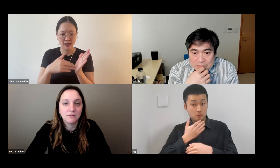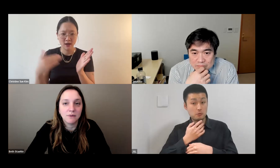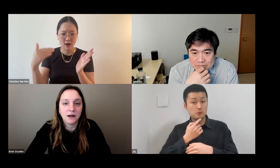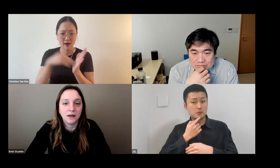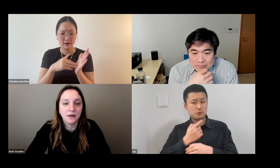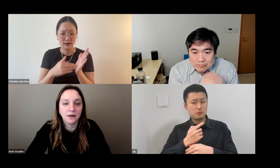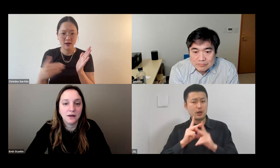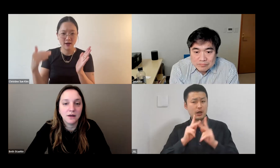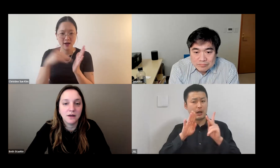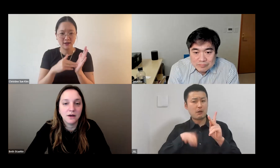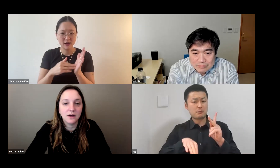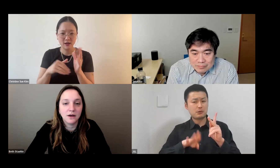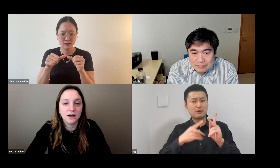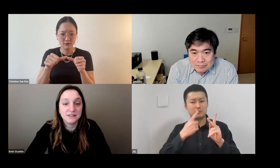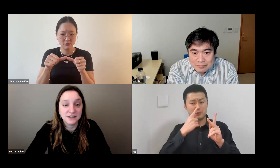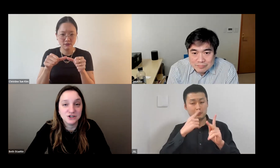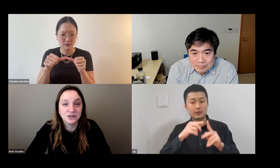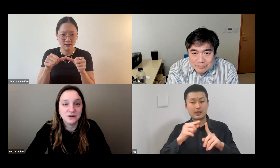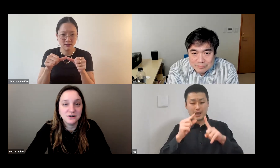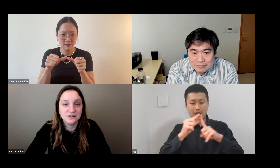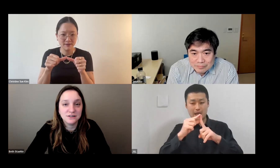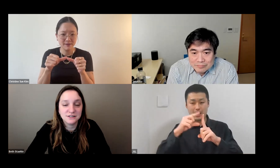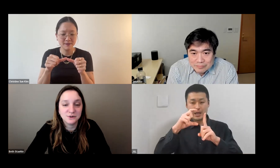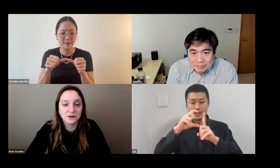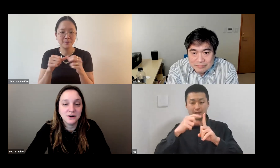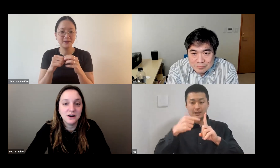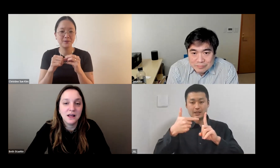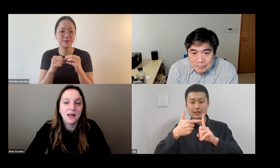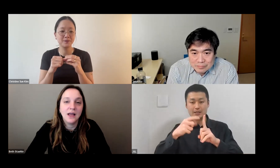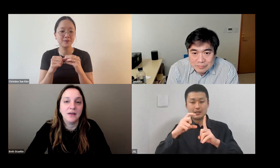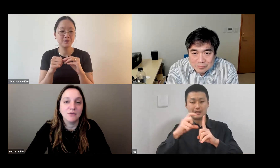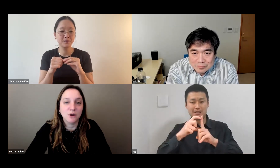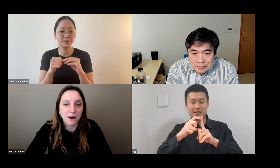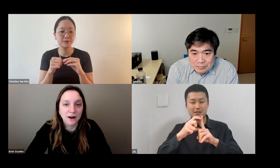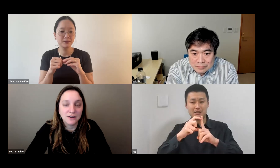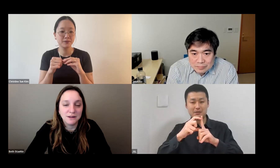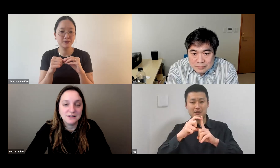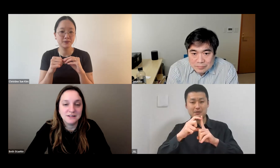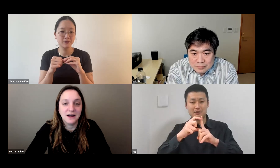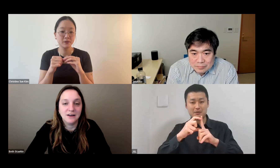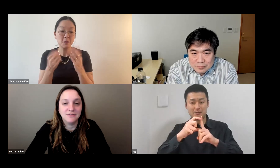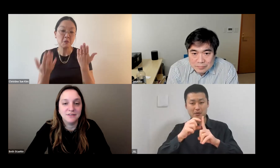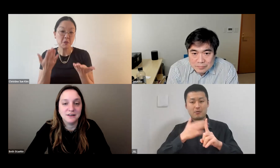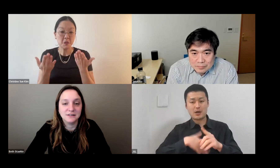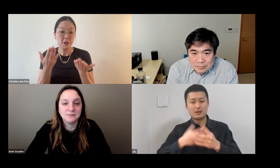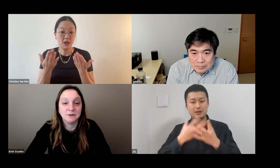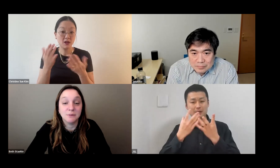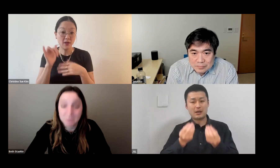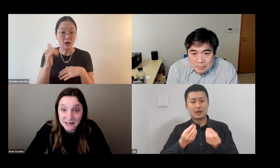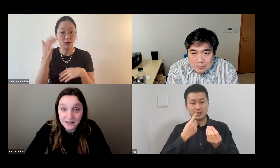my attention disorder. It required me to have things be repeated